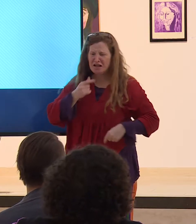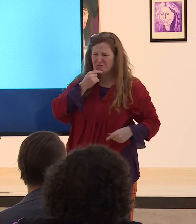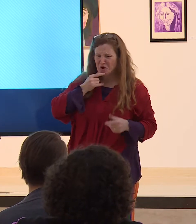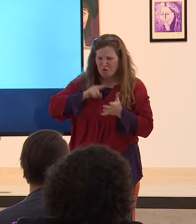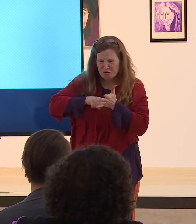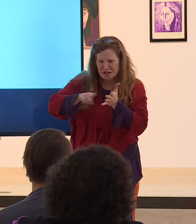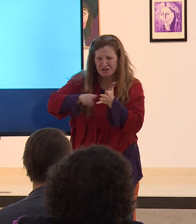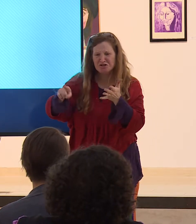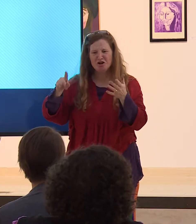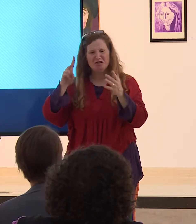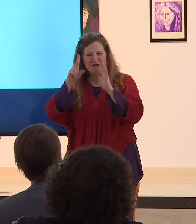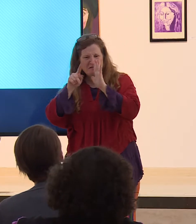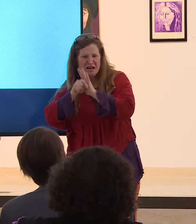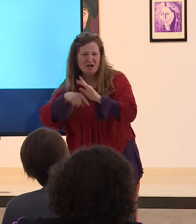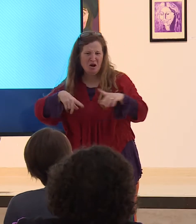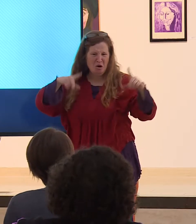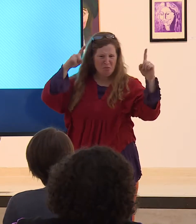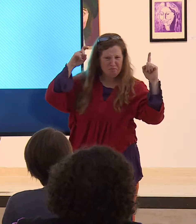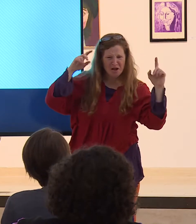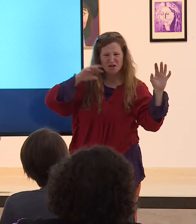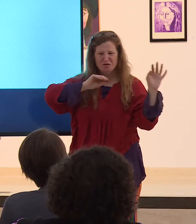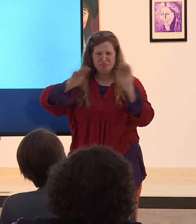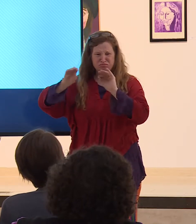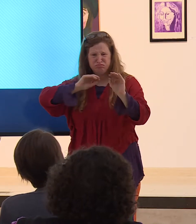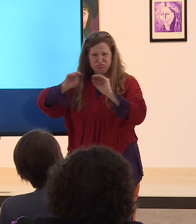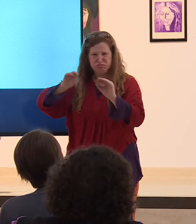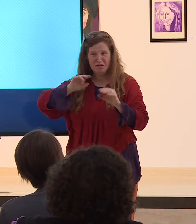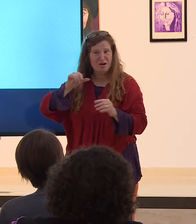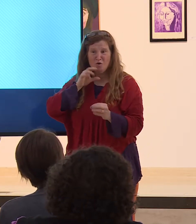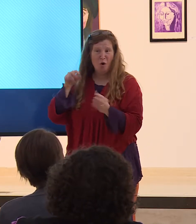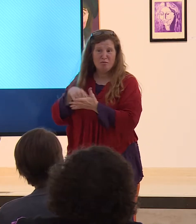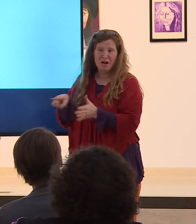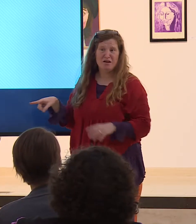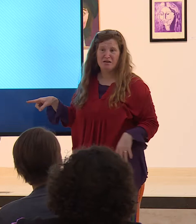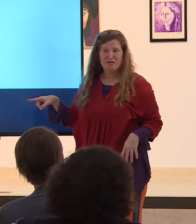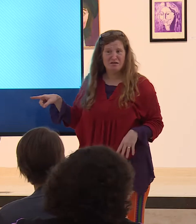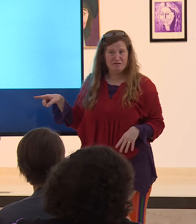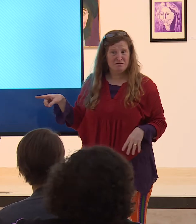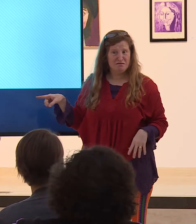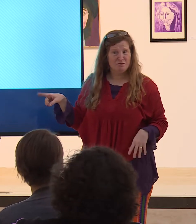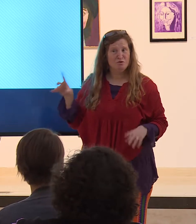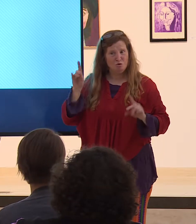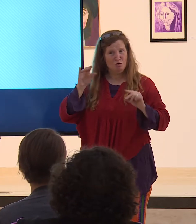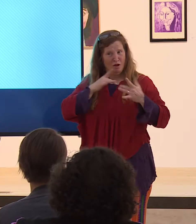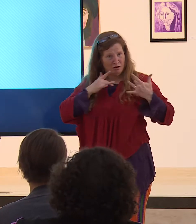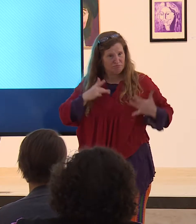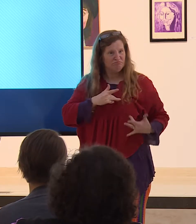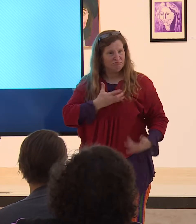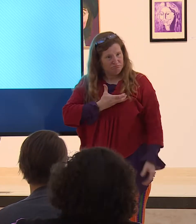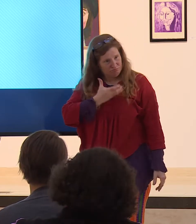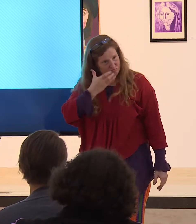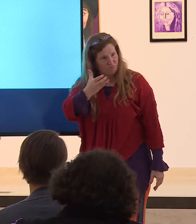into the De'VIA Challenge, the Facebook page, organizing the whole calendar? She's not paid one bit for this.